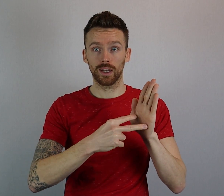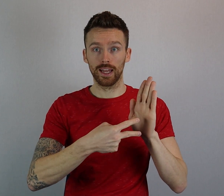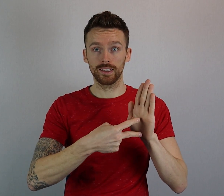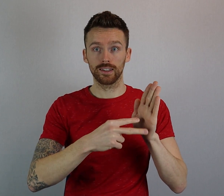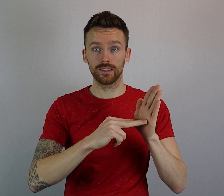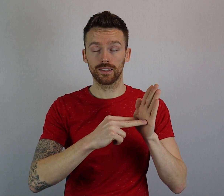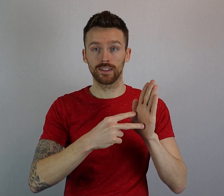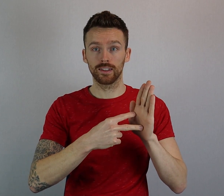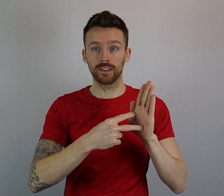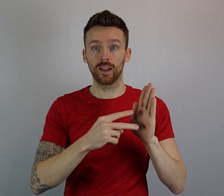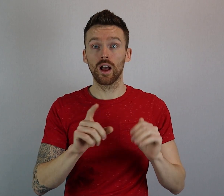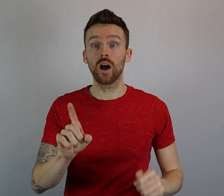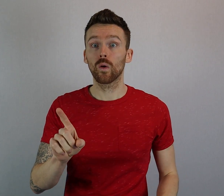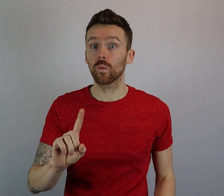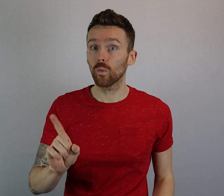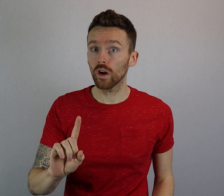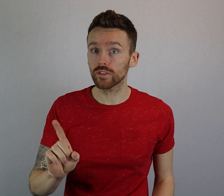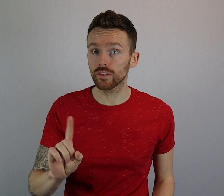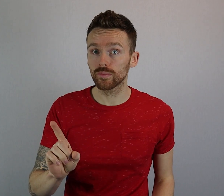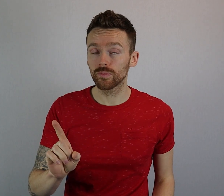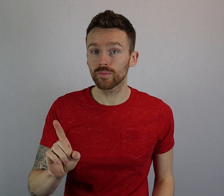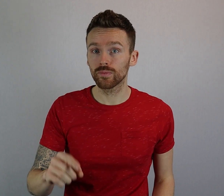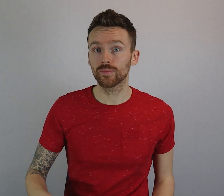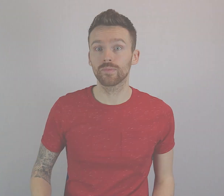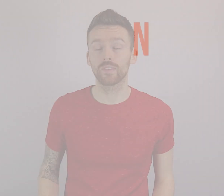plan, what?